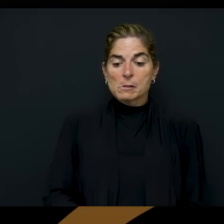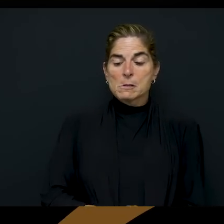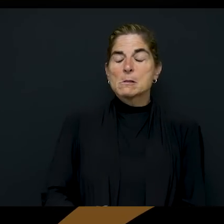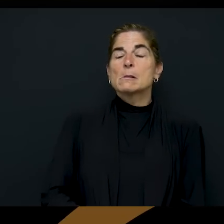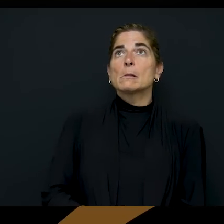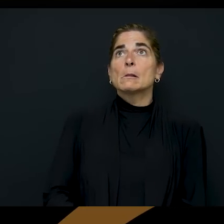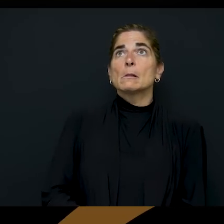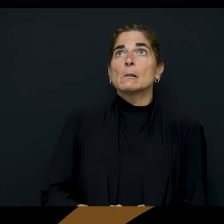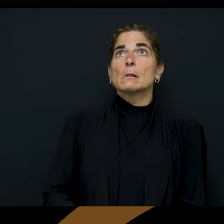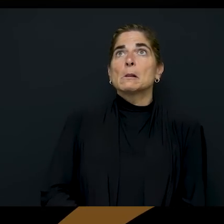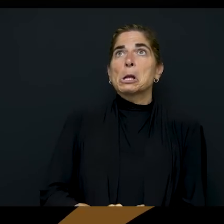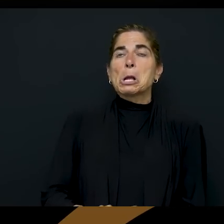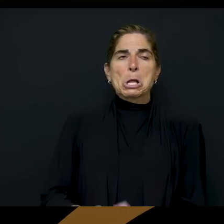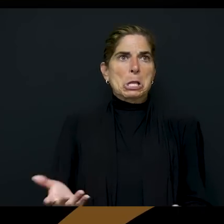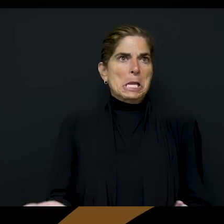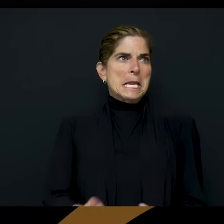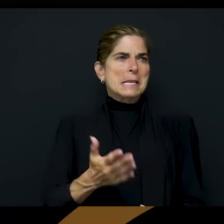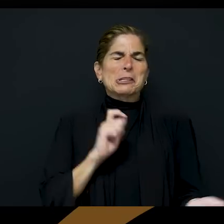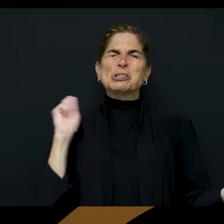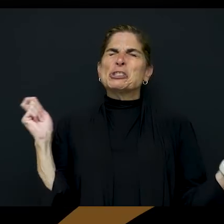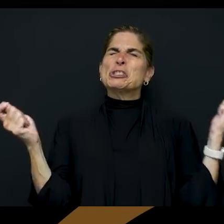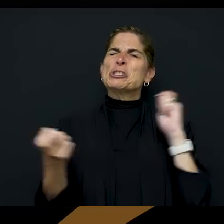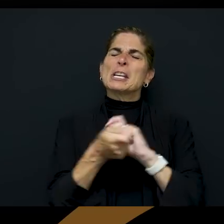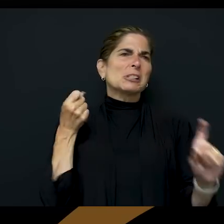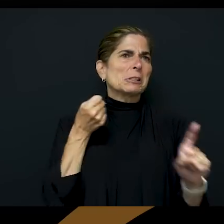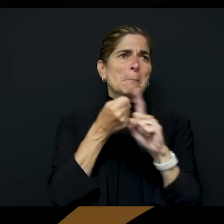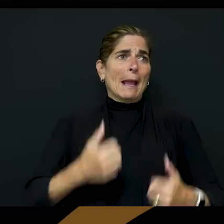literally running my fingers across it, that’s life changing for me.